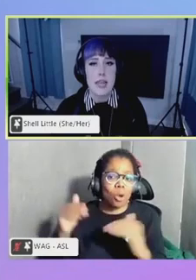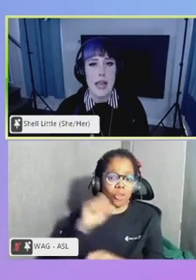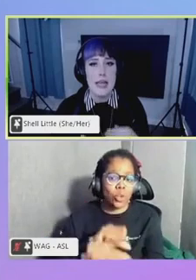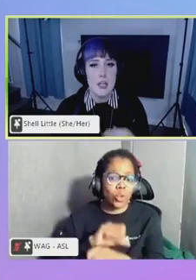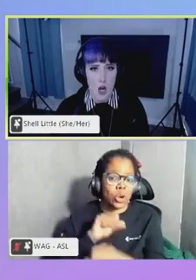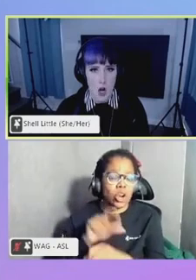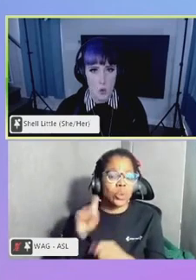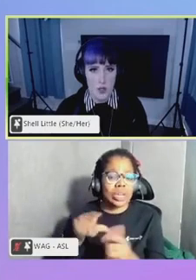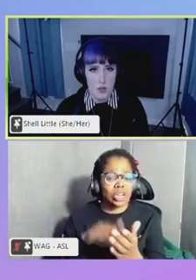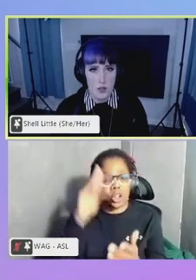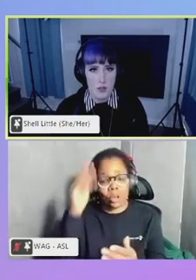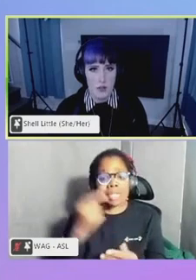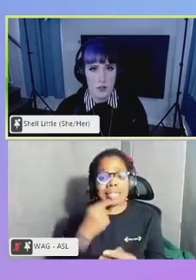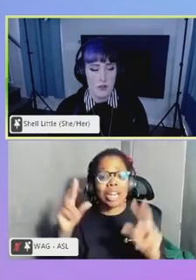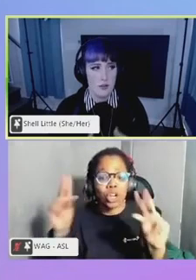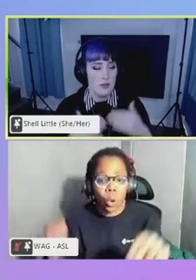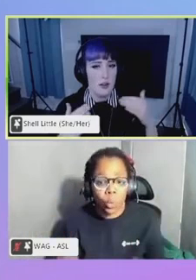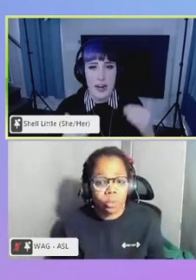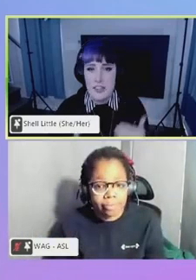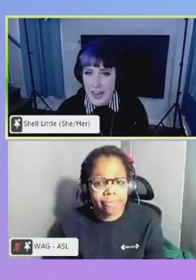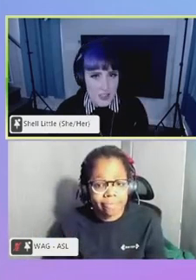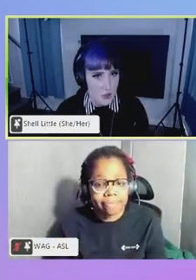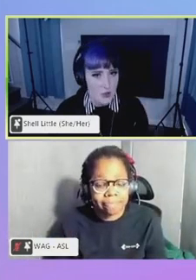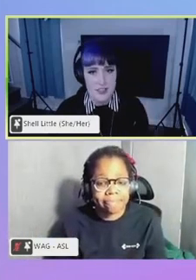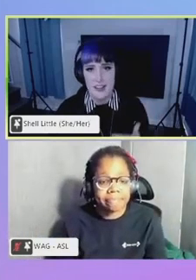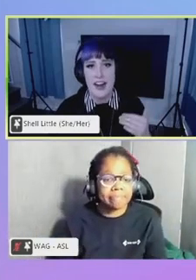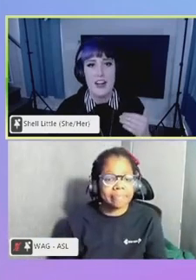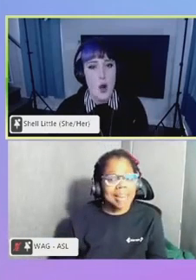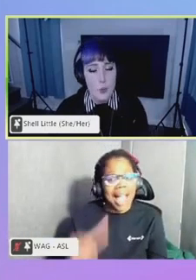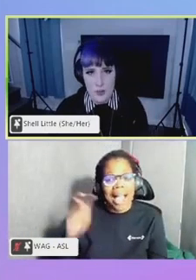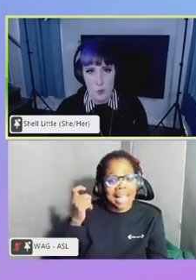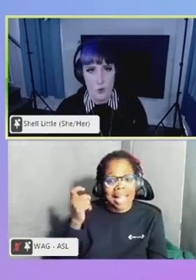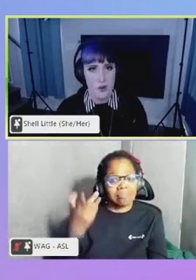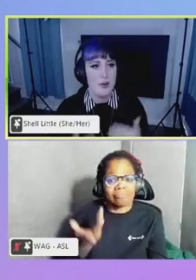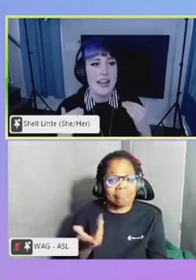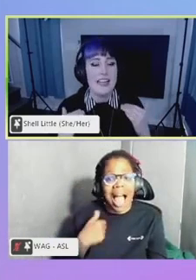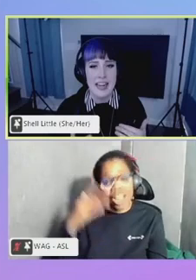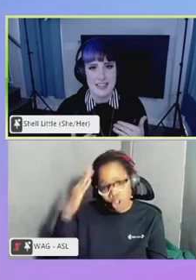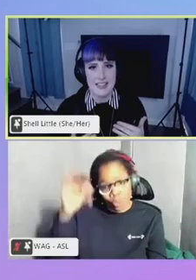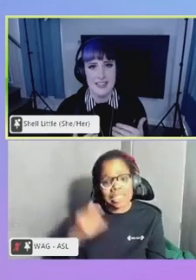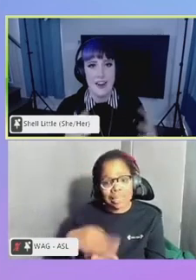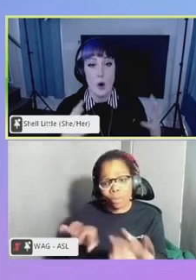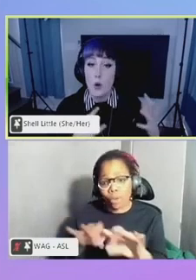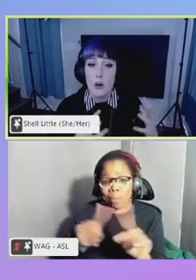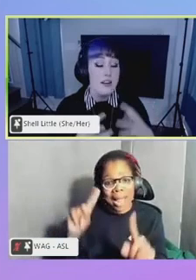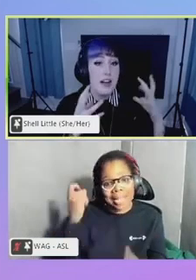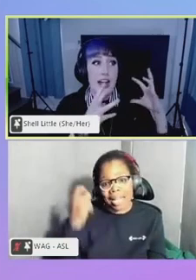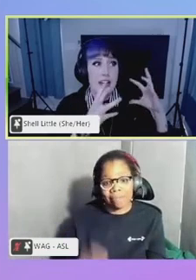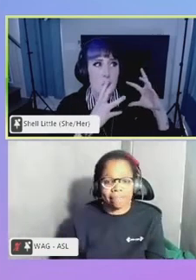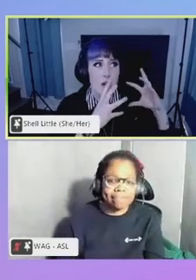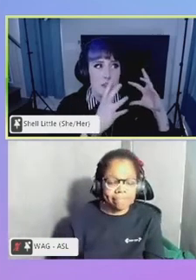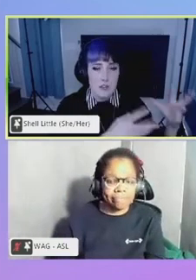can set boundaries. We can put a line in the sand and protect our mental health and protect ourselves from being overworked. We need.